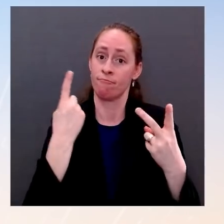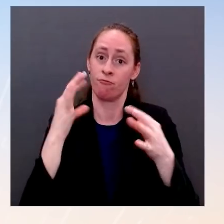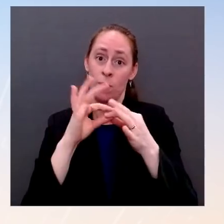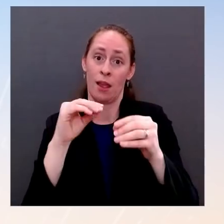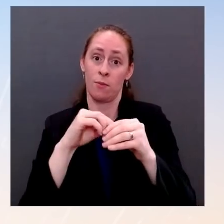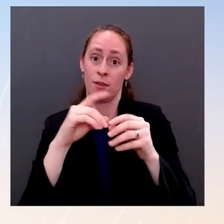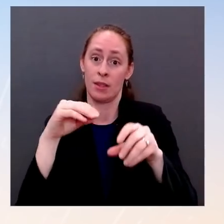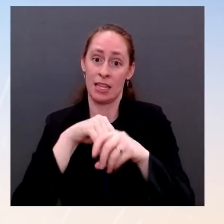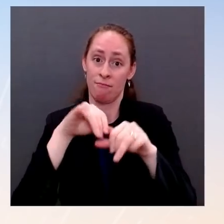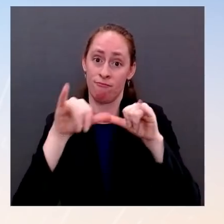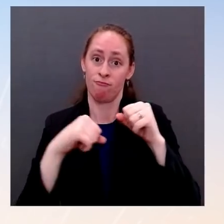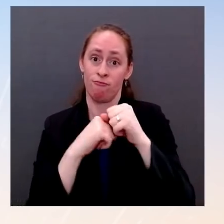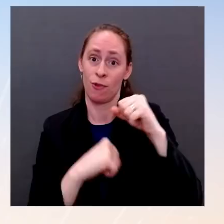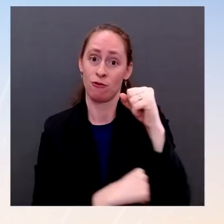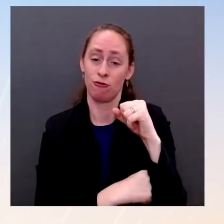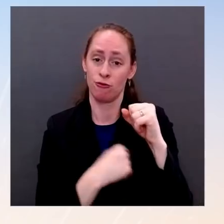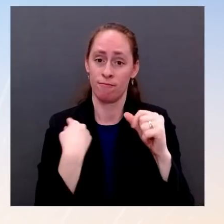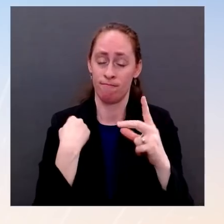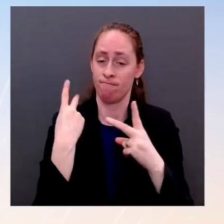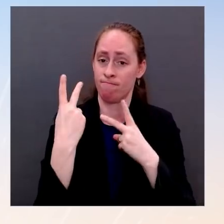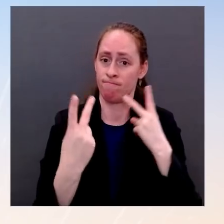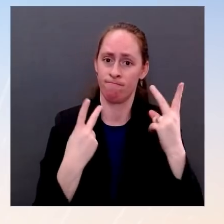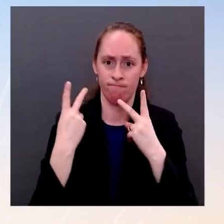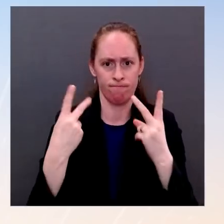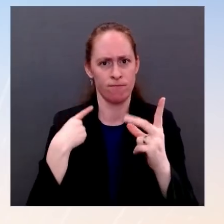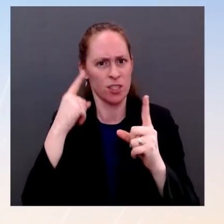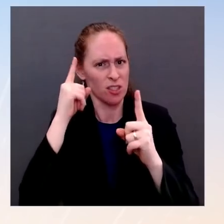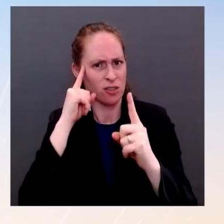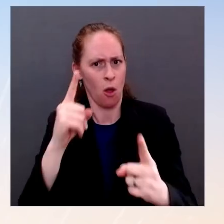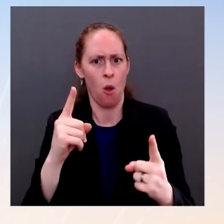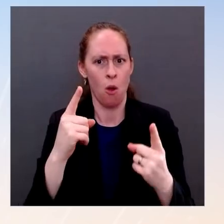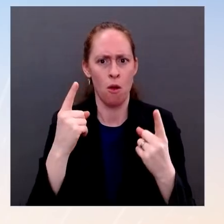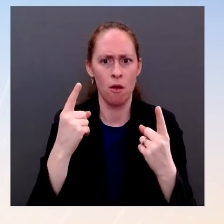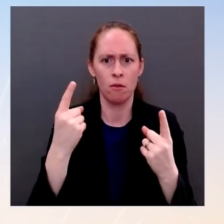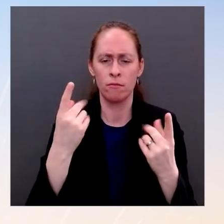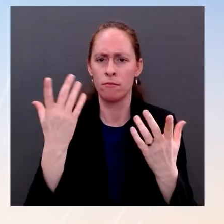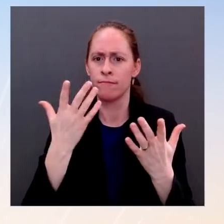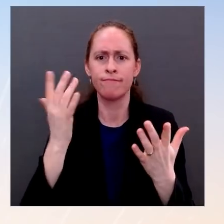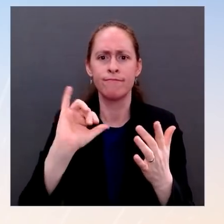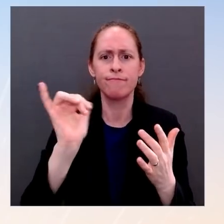because of the degree to which critical services like power and water touch citizens across the United States.